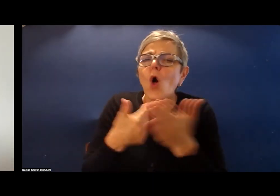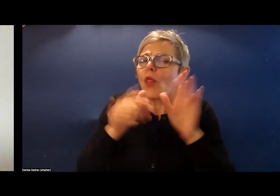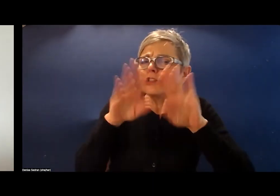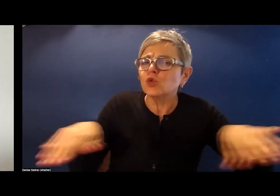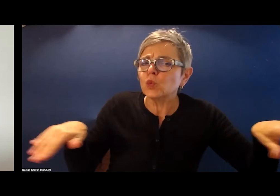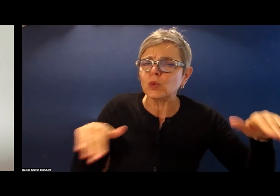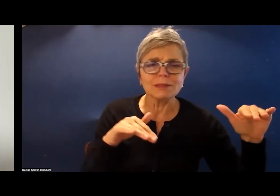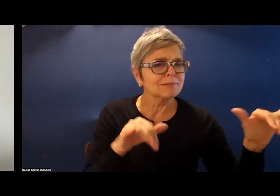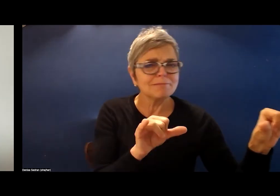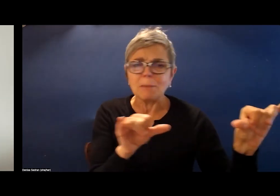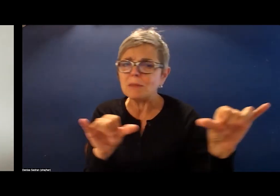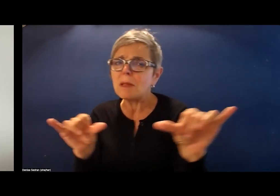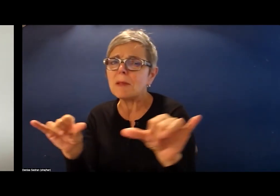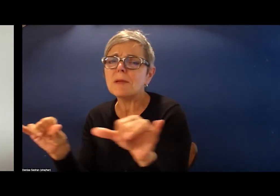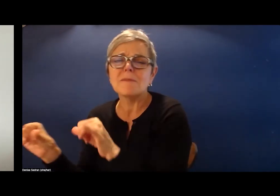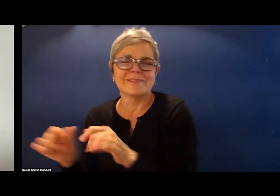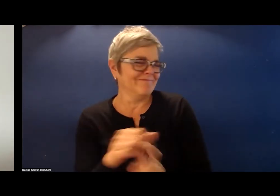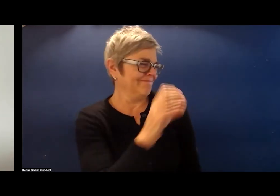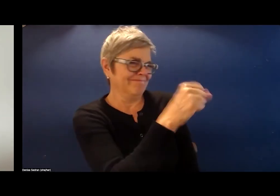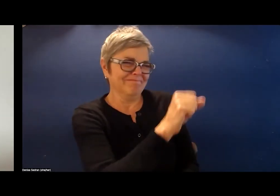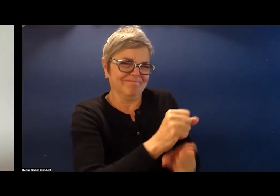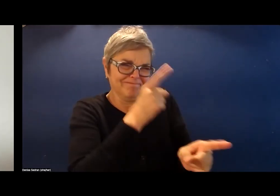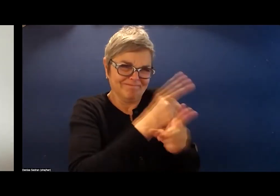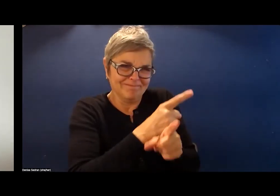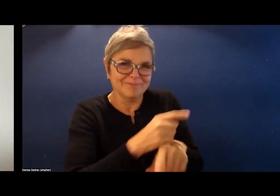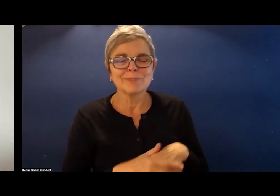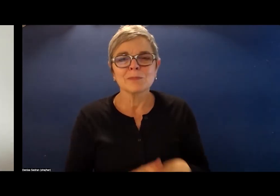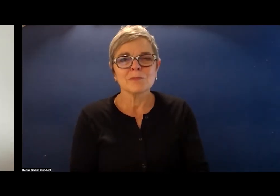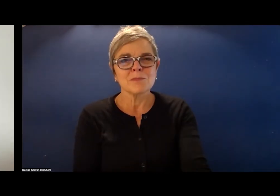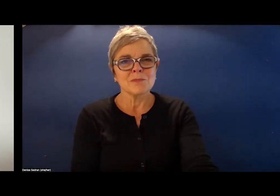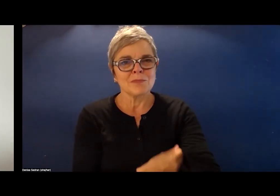You know, the one thing that is notable to me as we wrap up our conversation